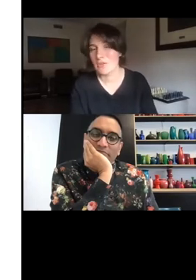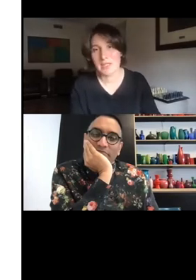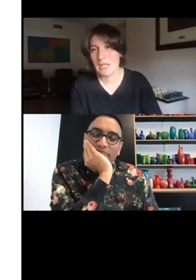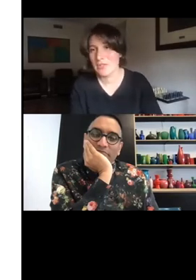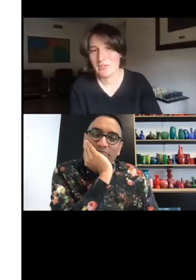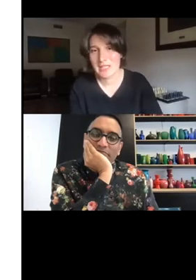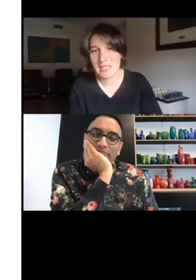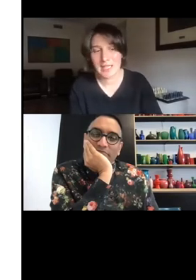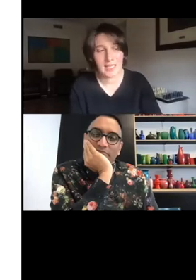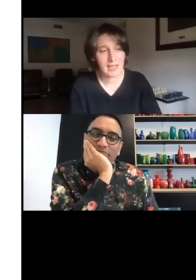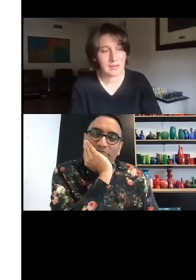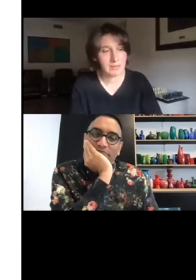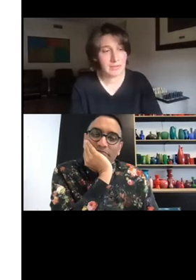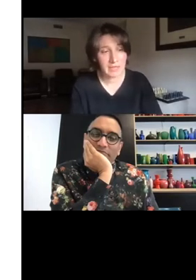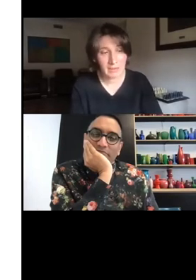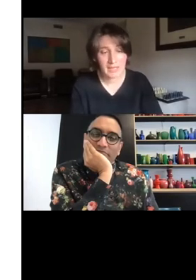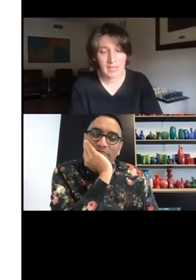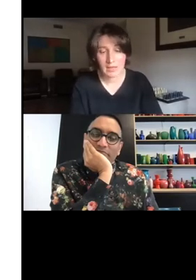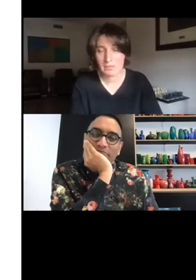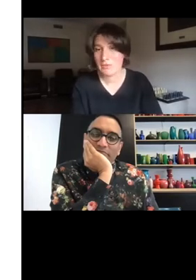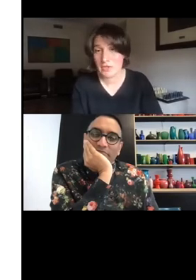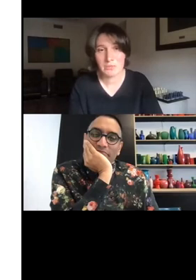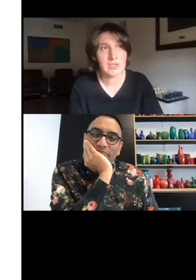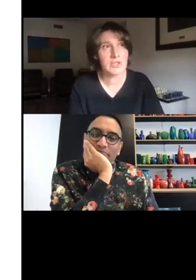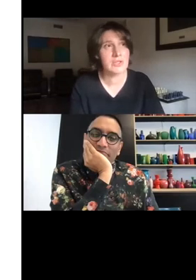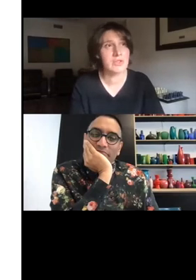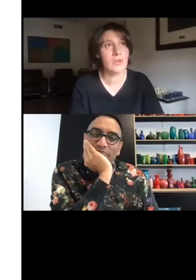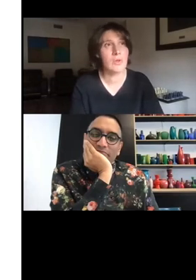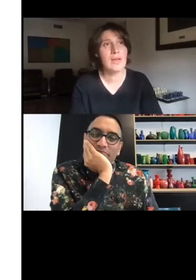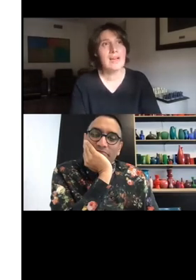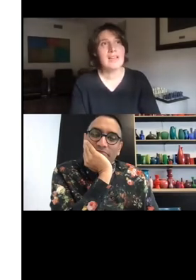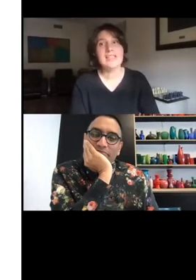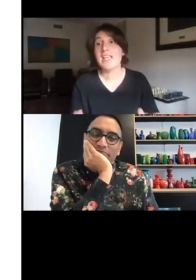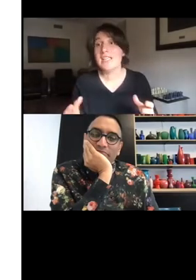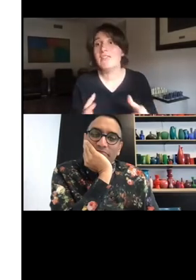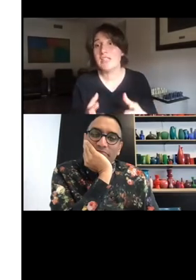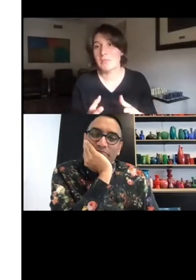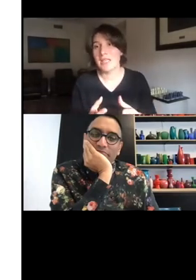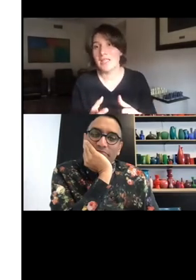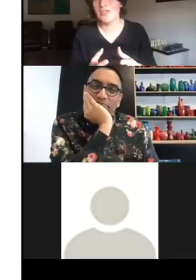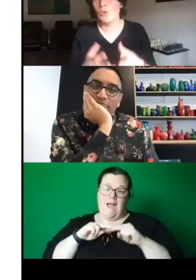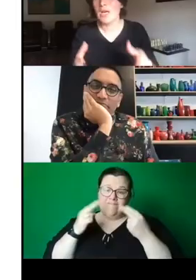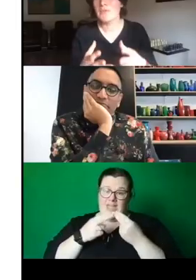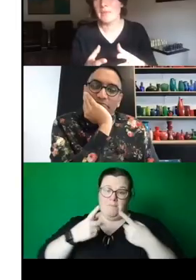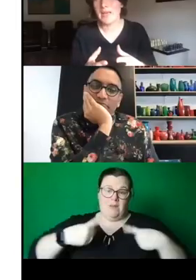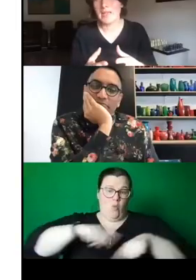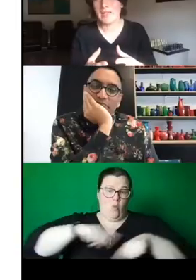hours every day and my family are professional musicians so inevitably it all comes back and